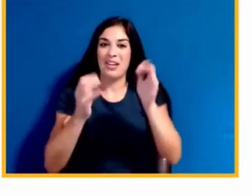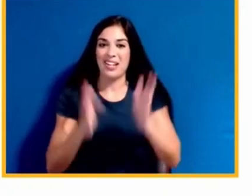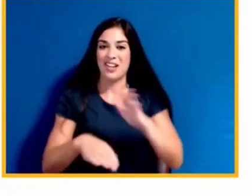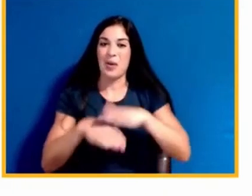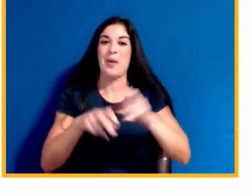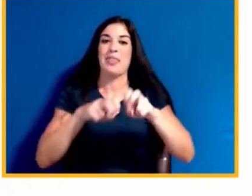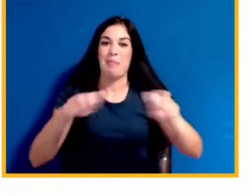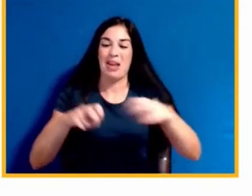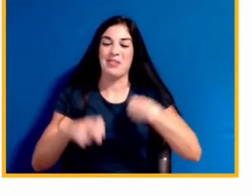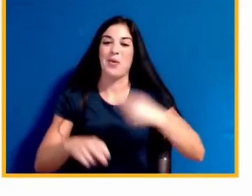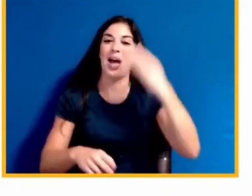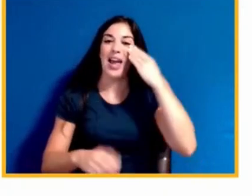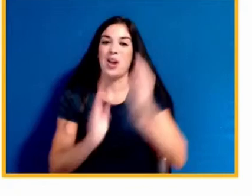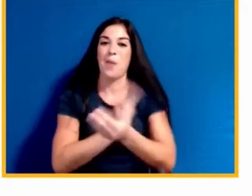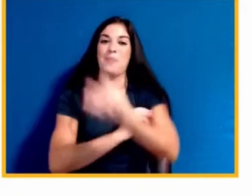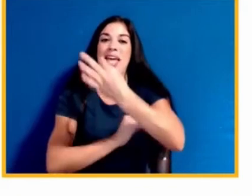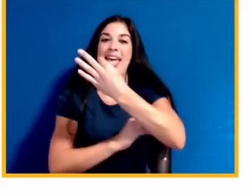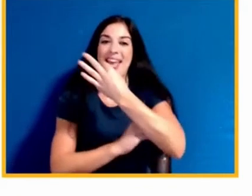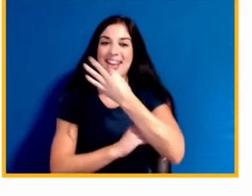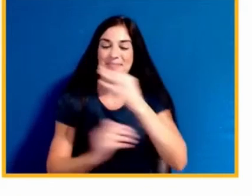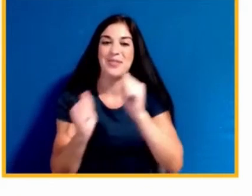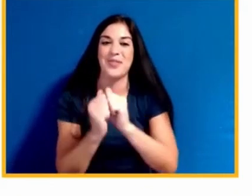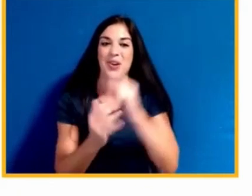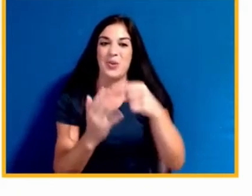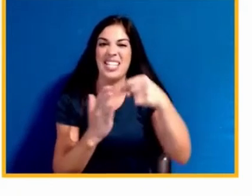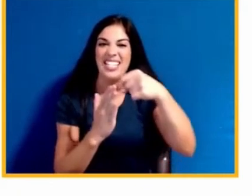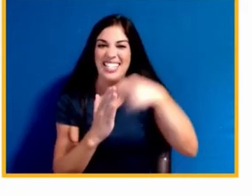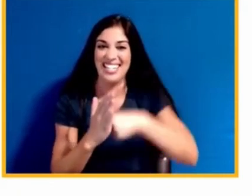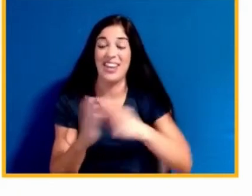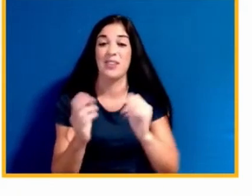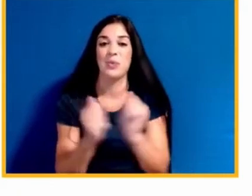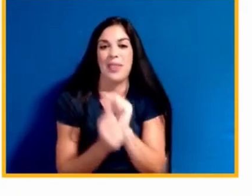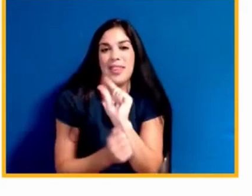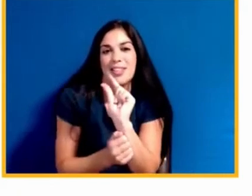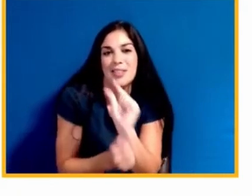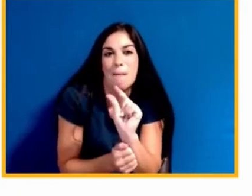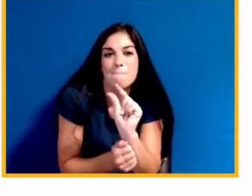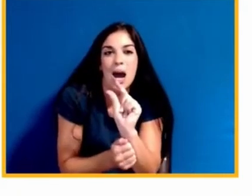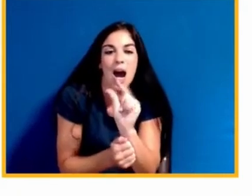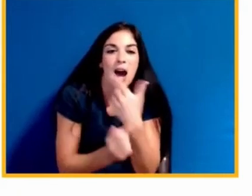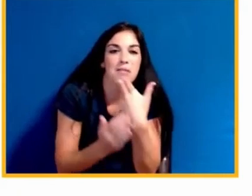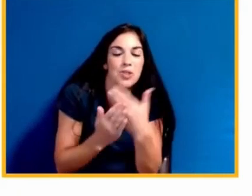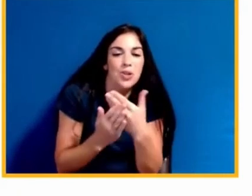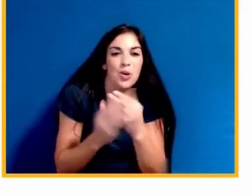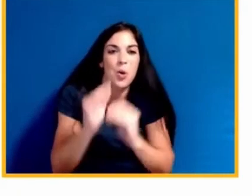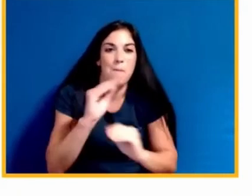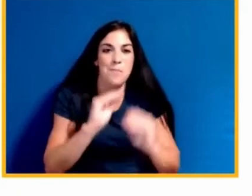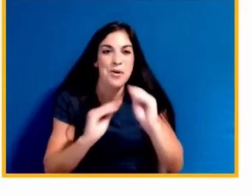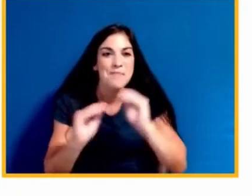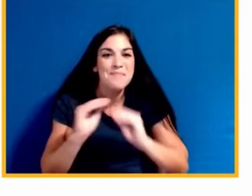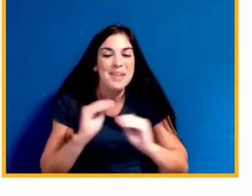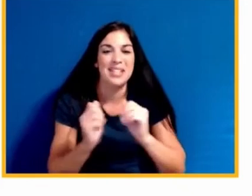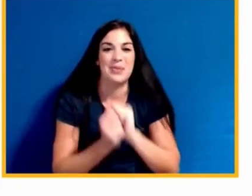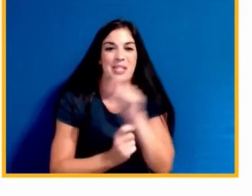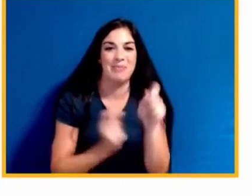that I know is an expert at details especially with those small intricate movements to small particular parts of the song,